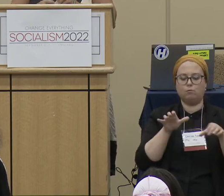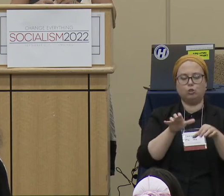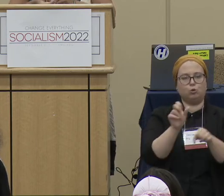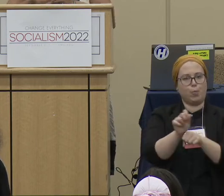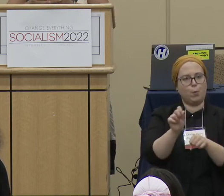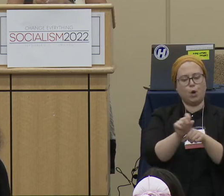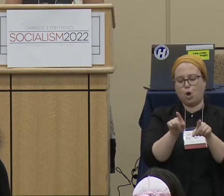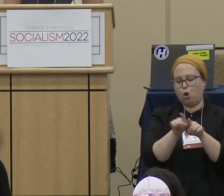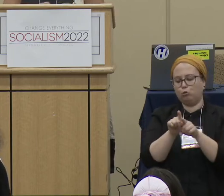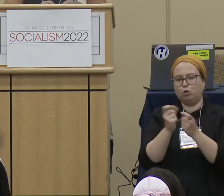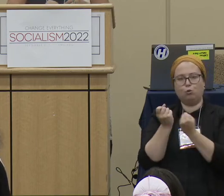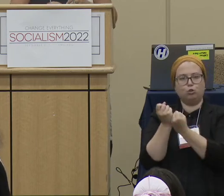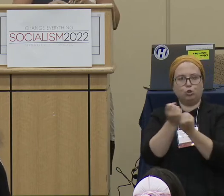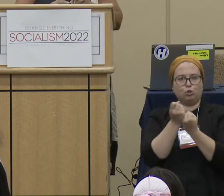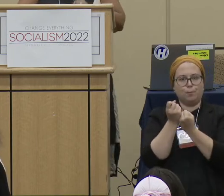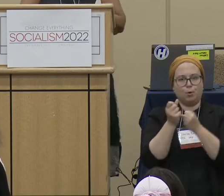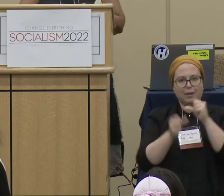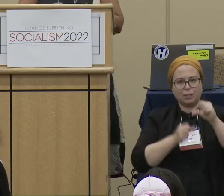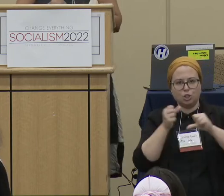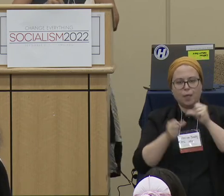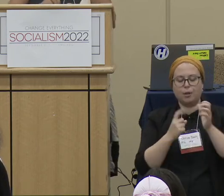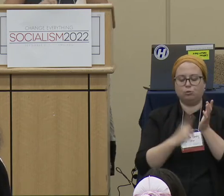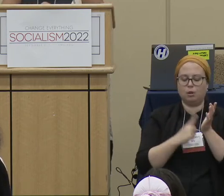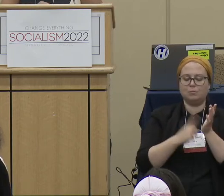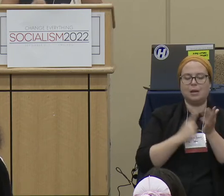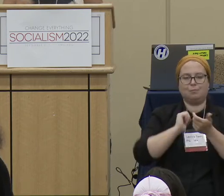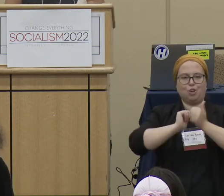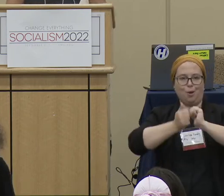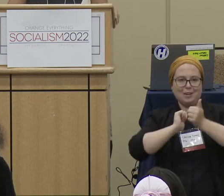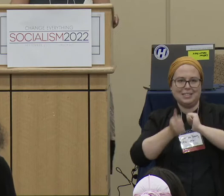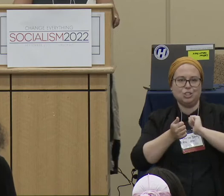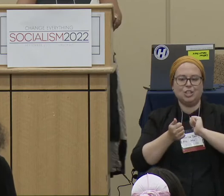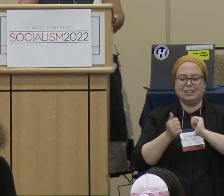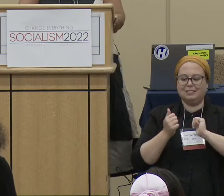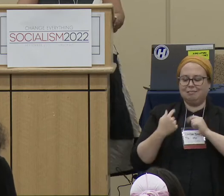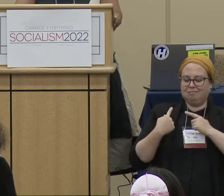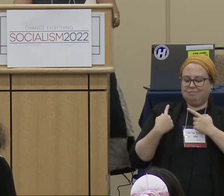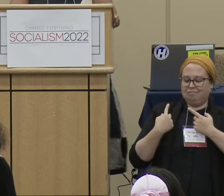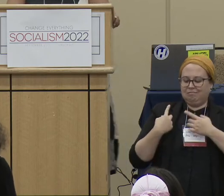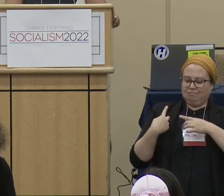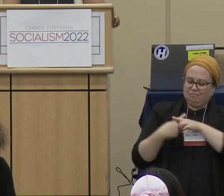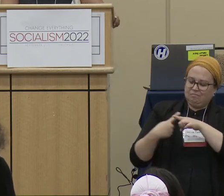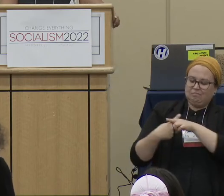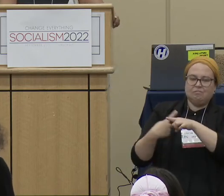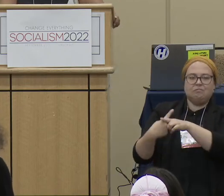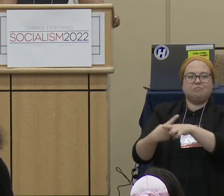other. Because a lot of times, you know, there's personal